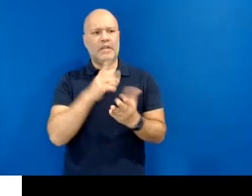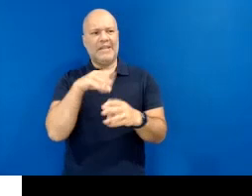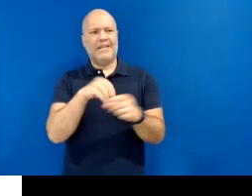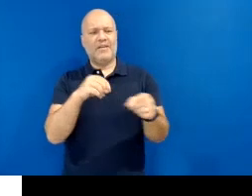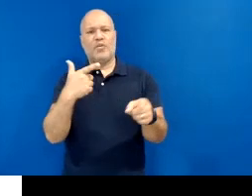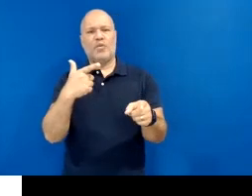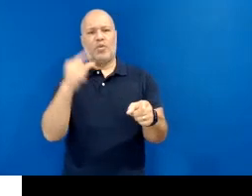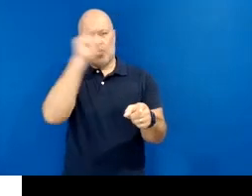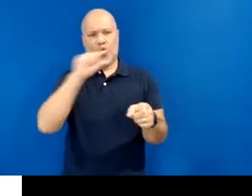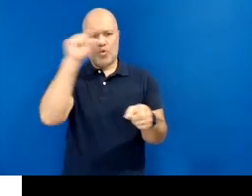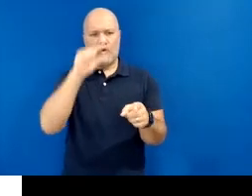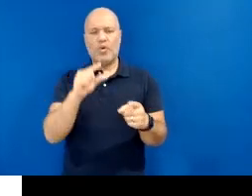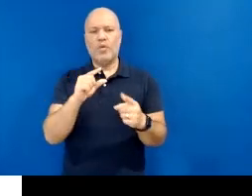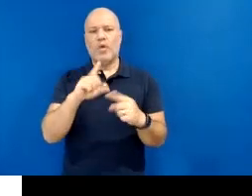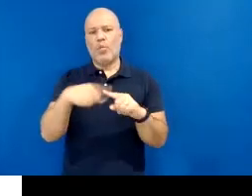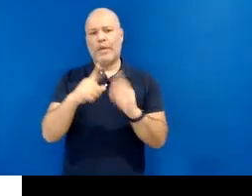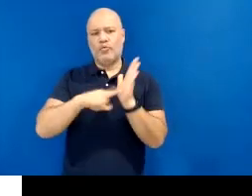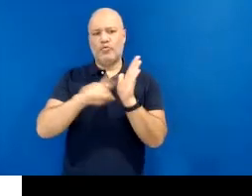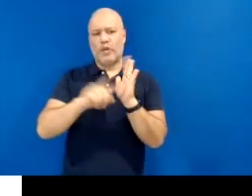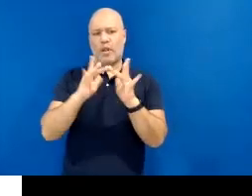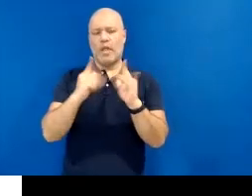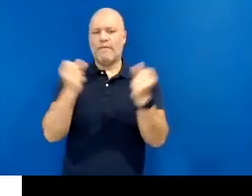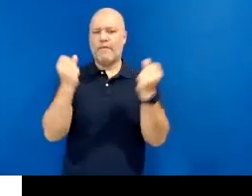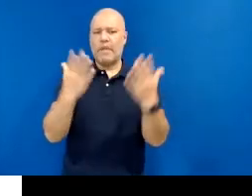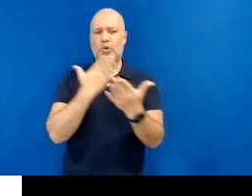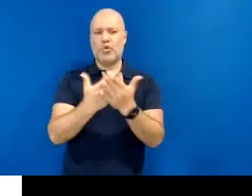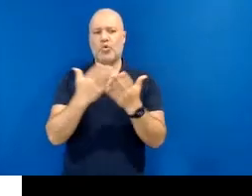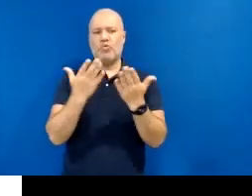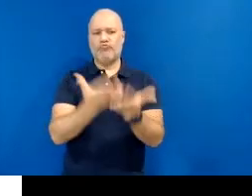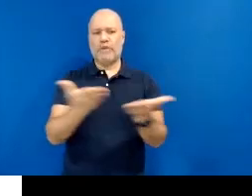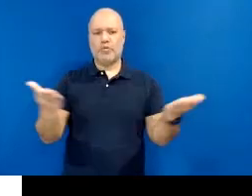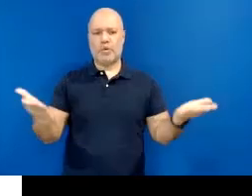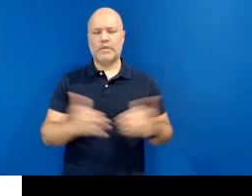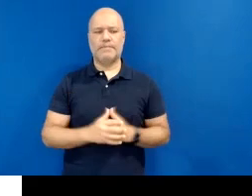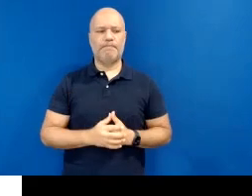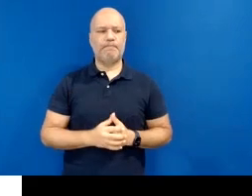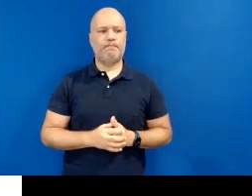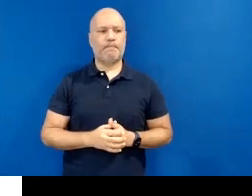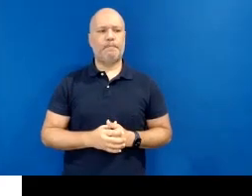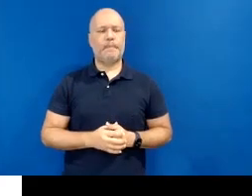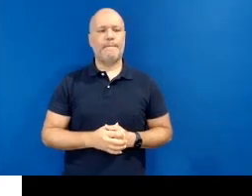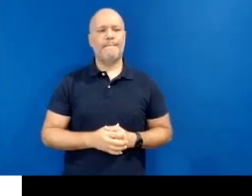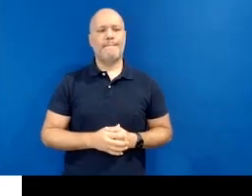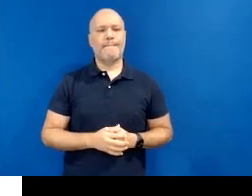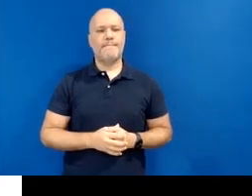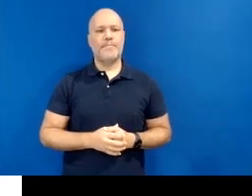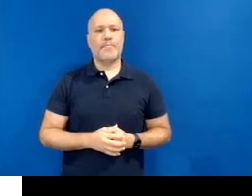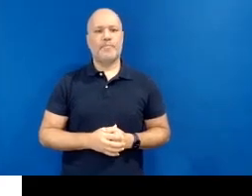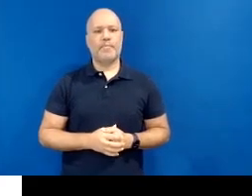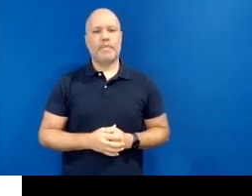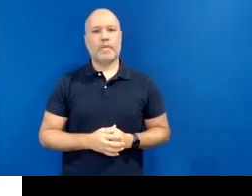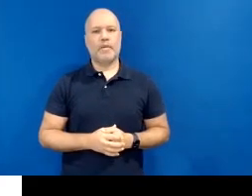to when you're looking online.